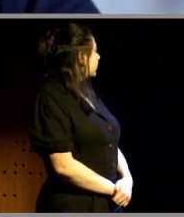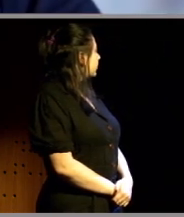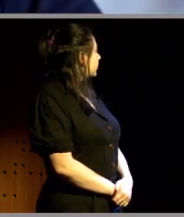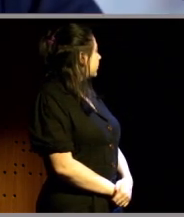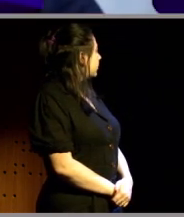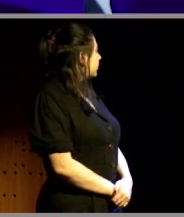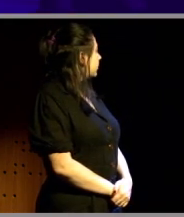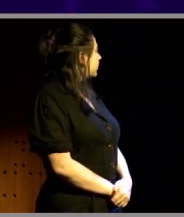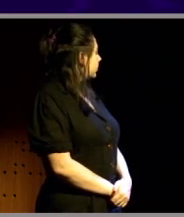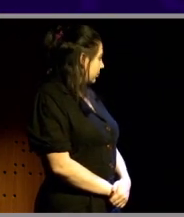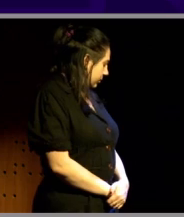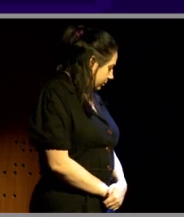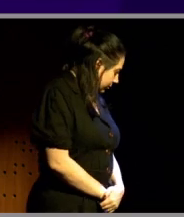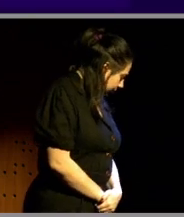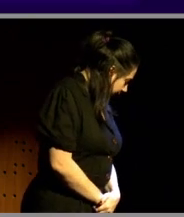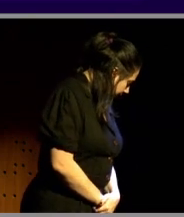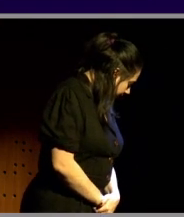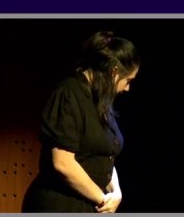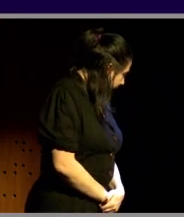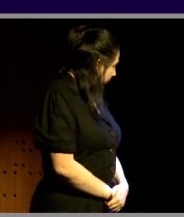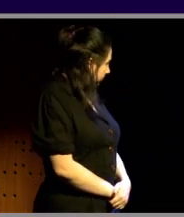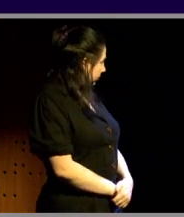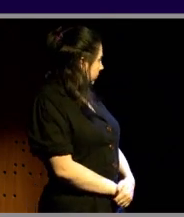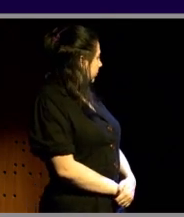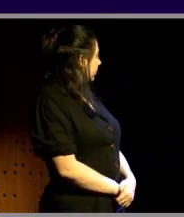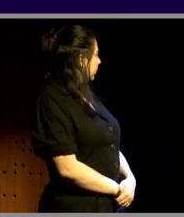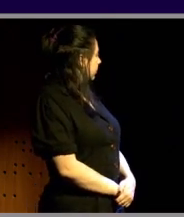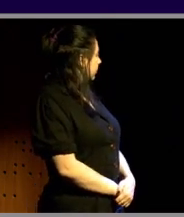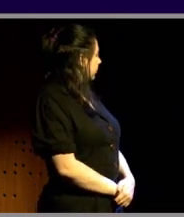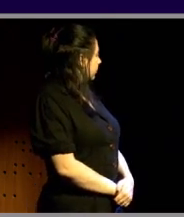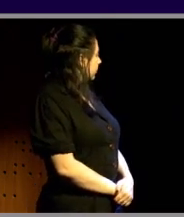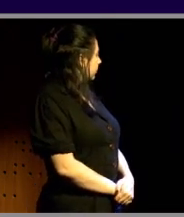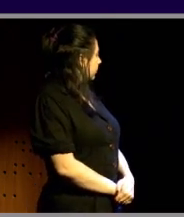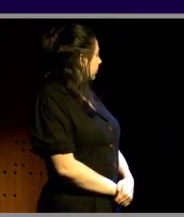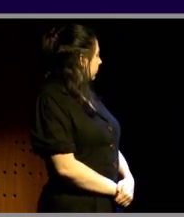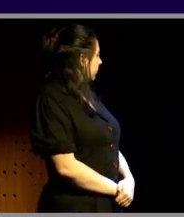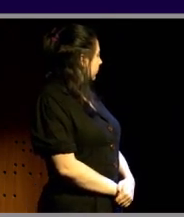including the prestigious 2022 Peggy Glanville Hicks Composer in Residence program.